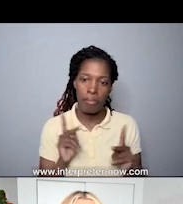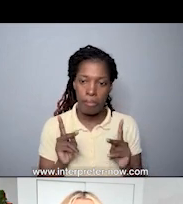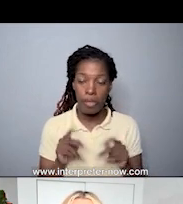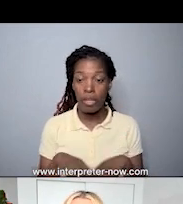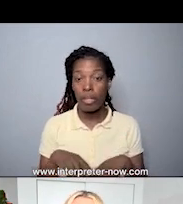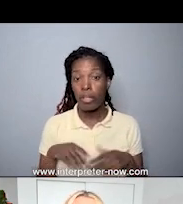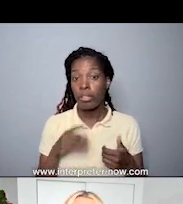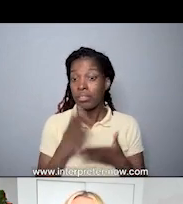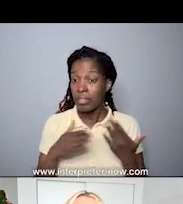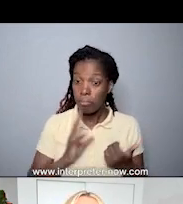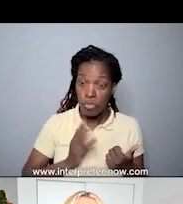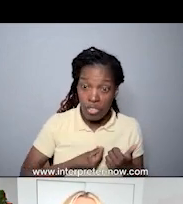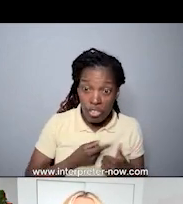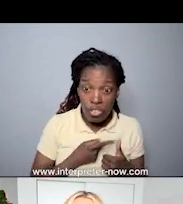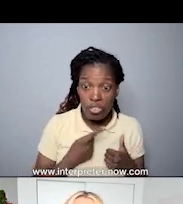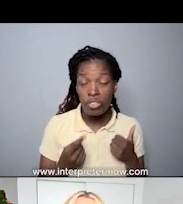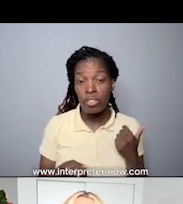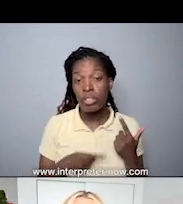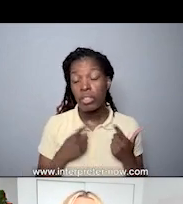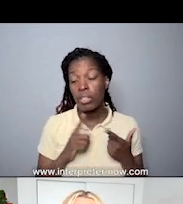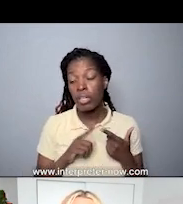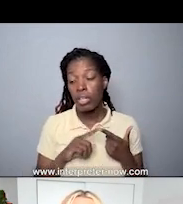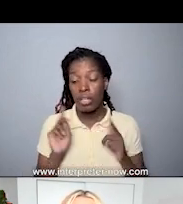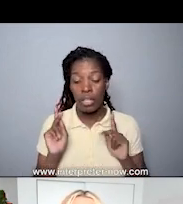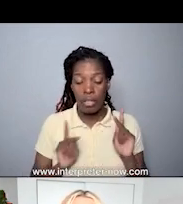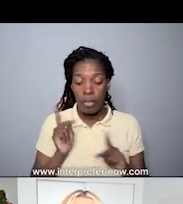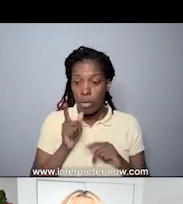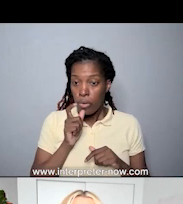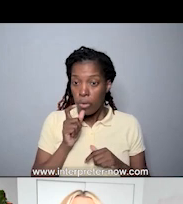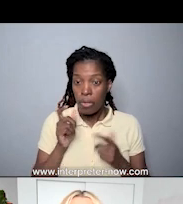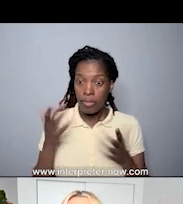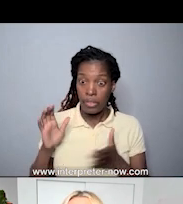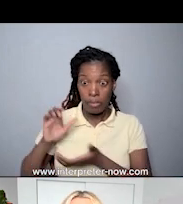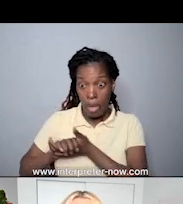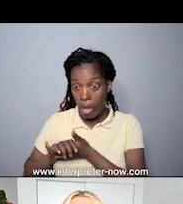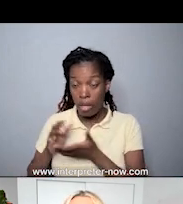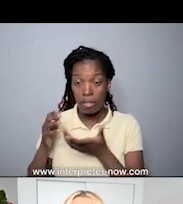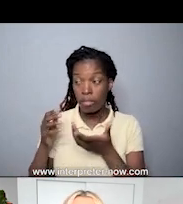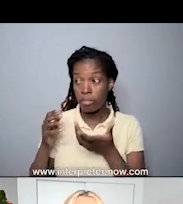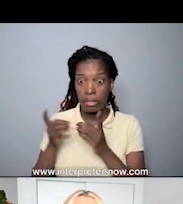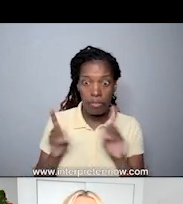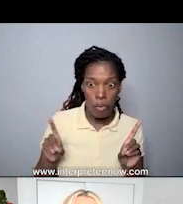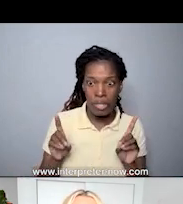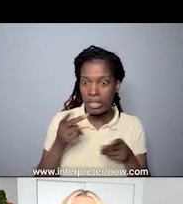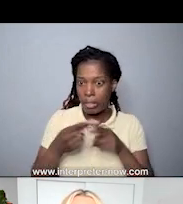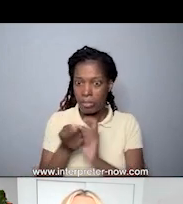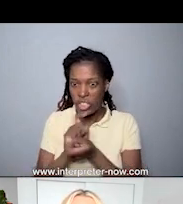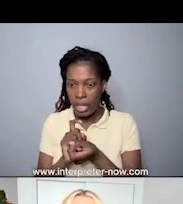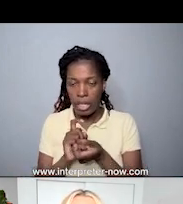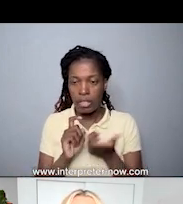They outed people who are transgender, they outed people who had been married, divorced, and so on.